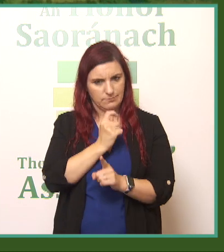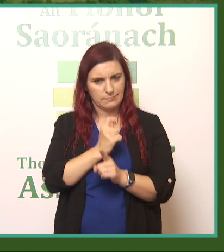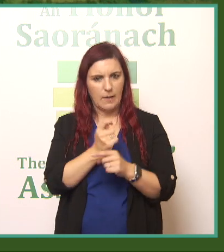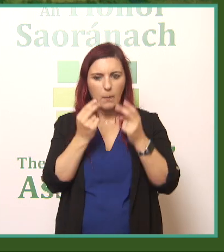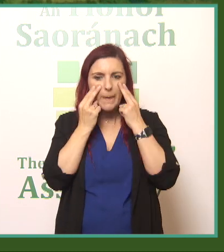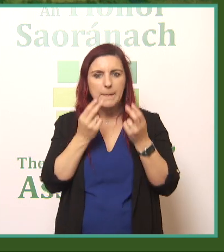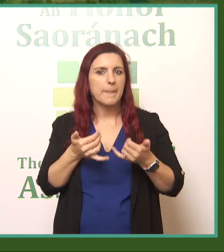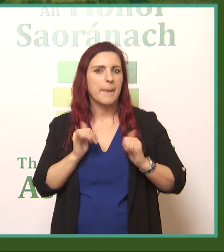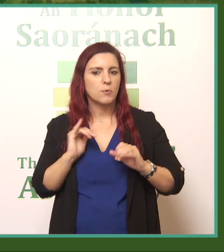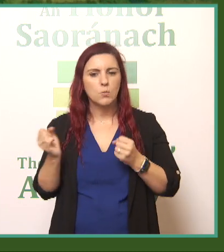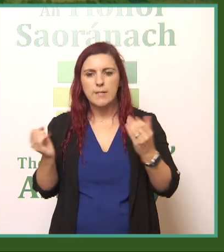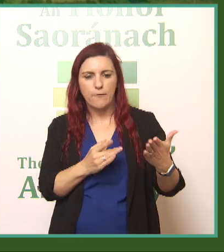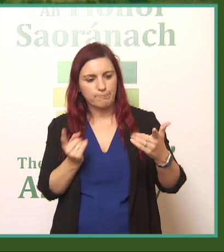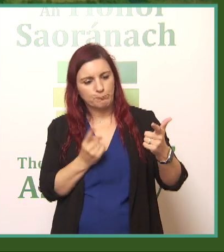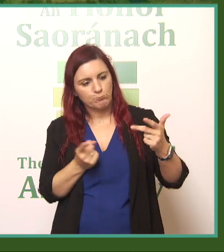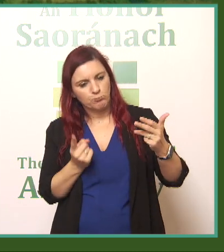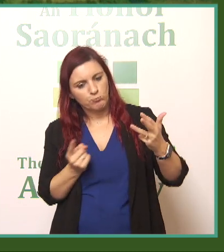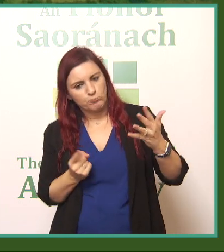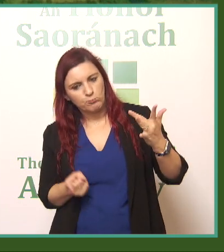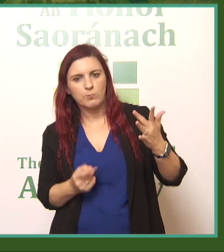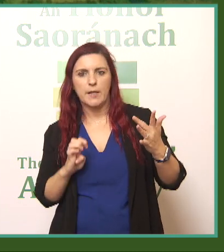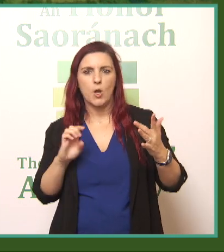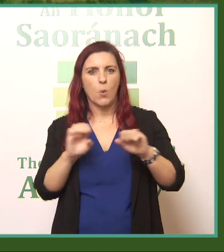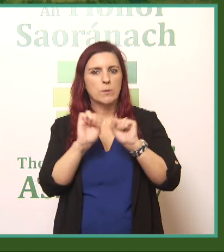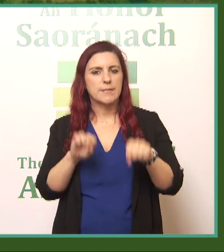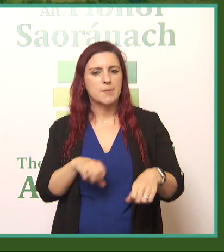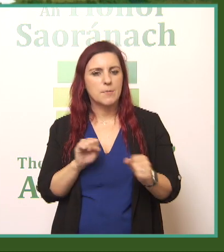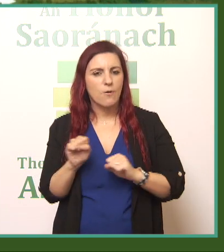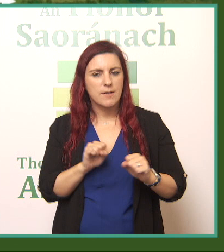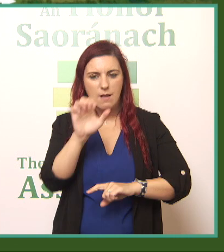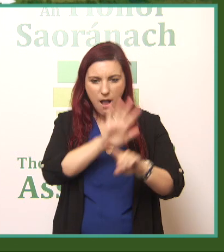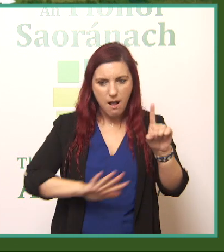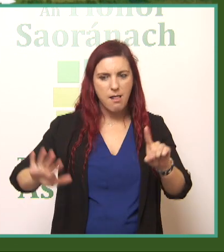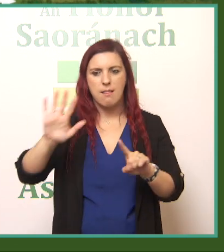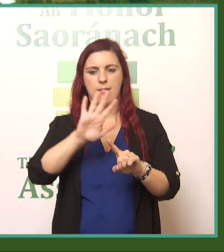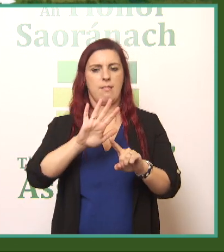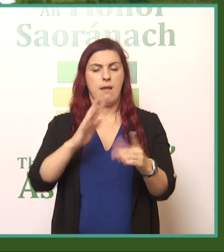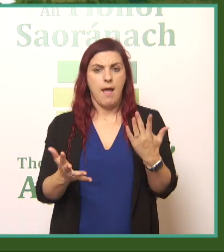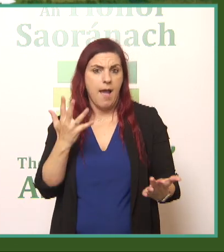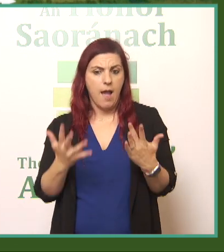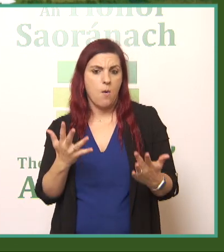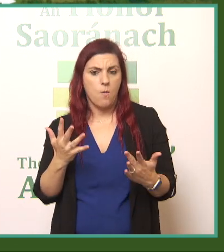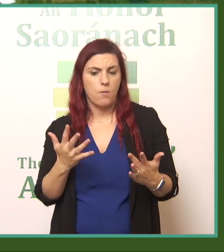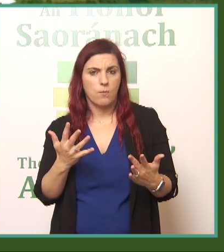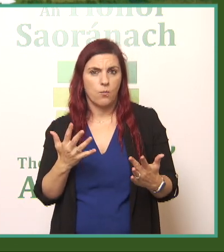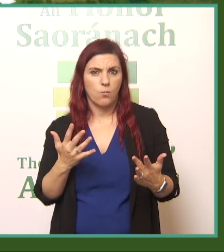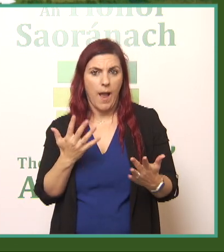to deliver all these other ecosystem Services as well and the way we produce our food will impact